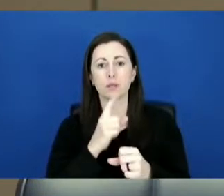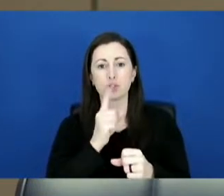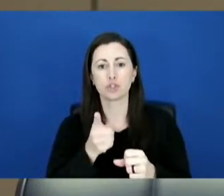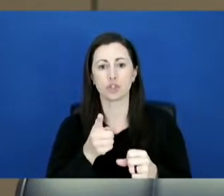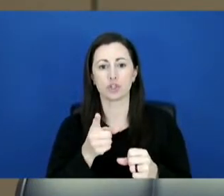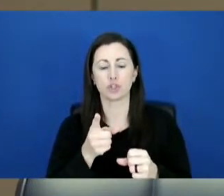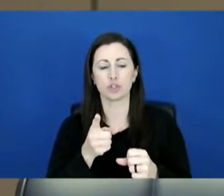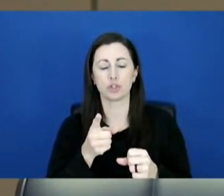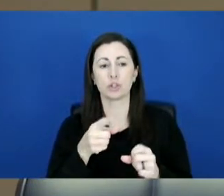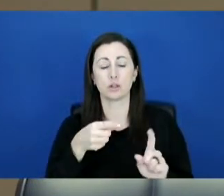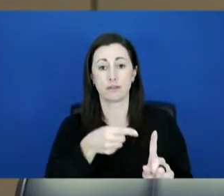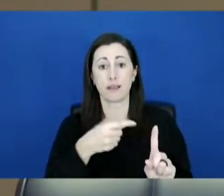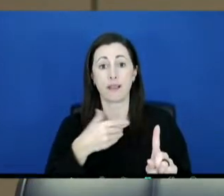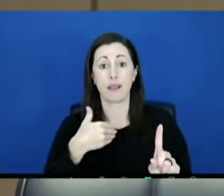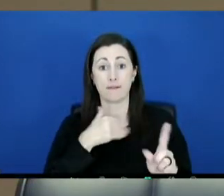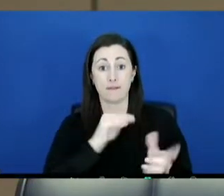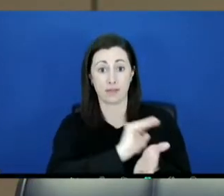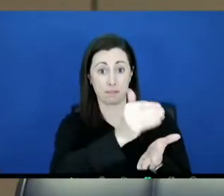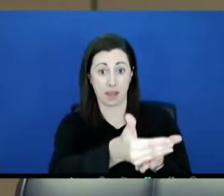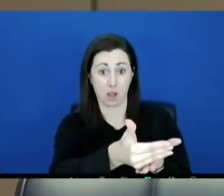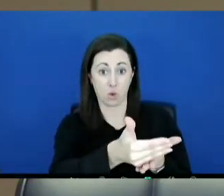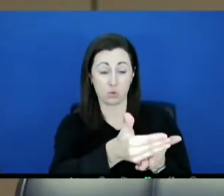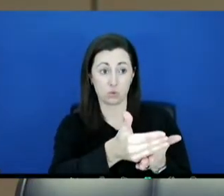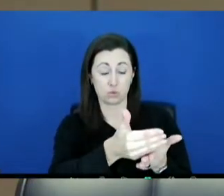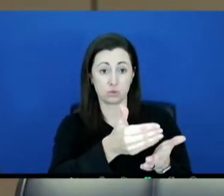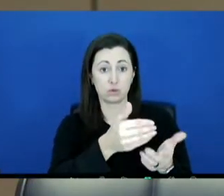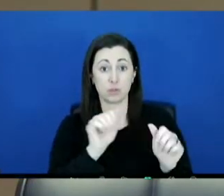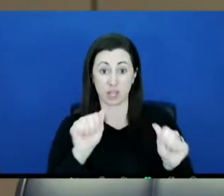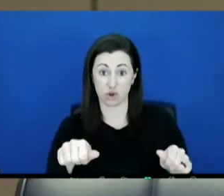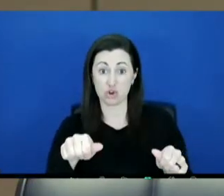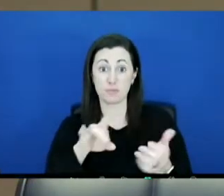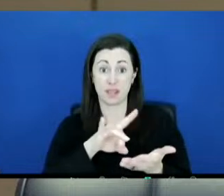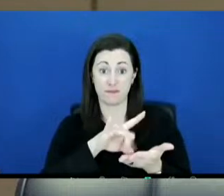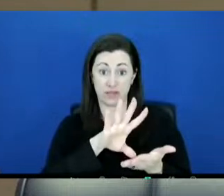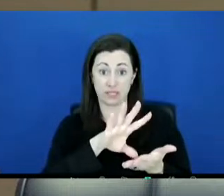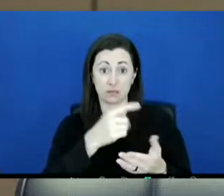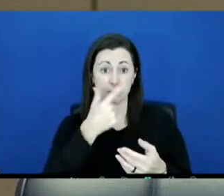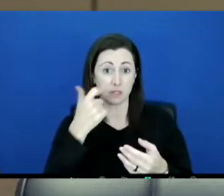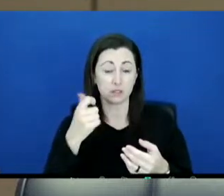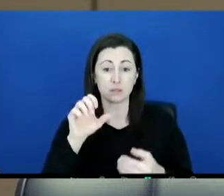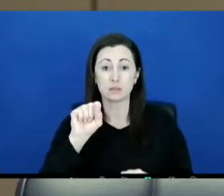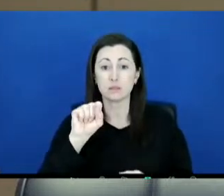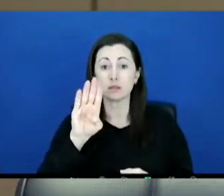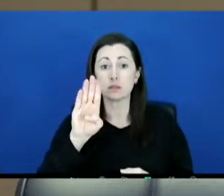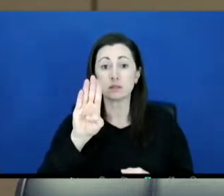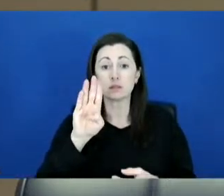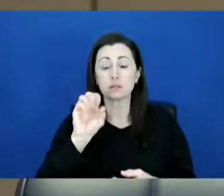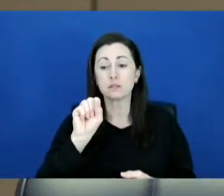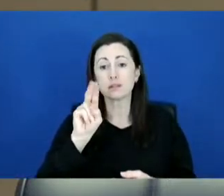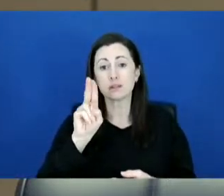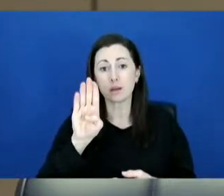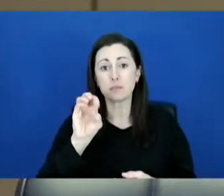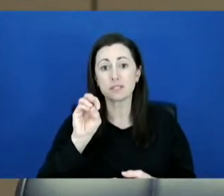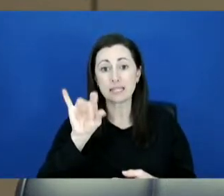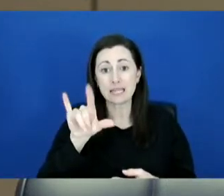DOES THAT MAKE SENSE IN. YES.